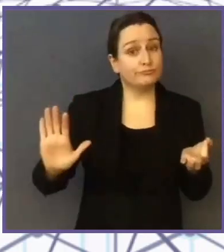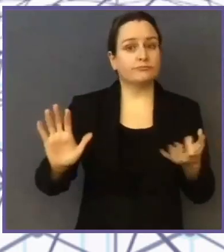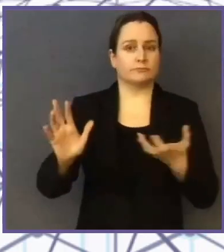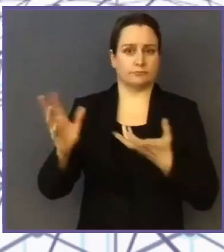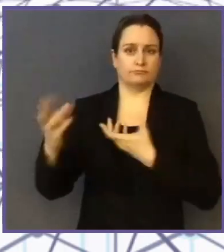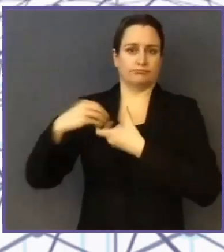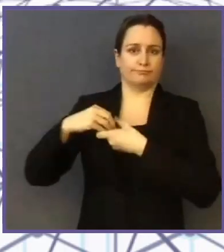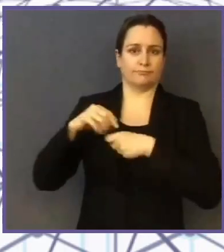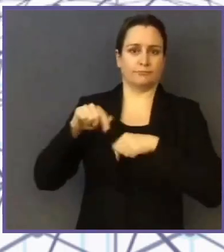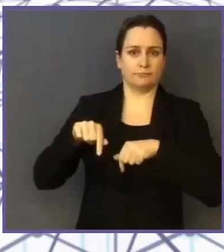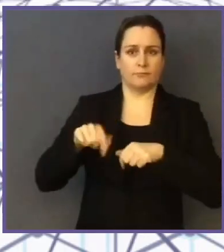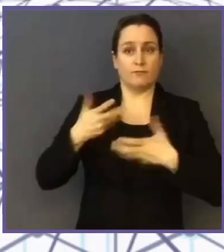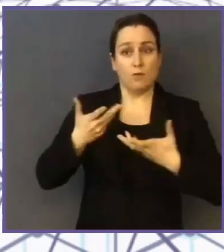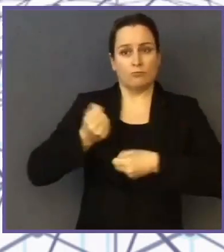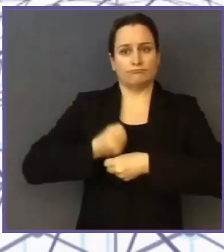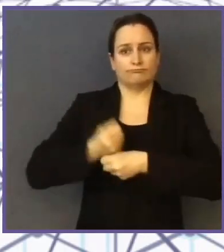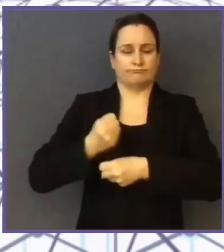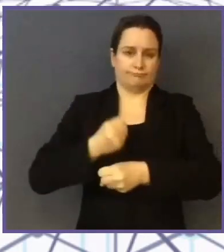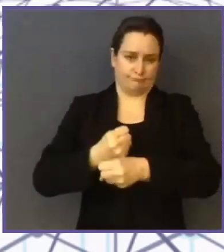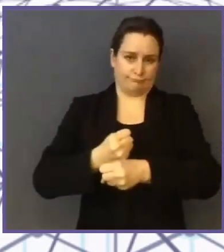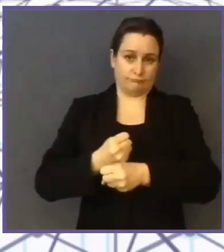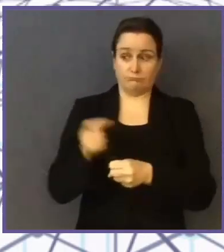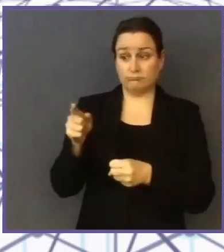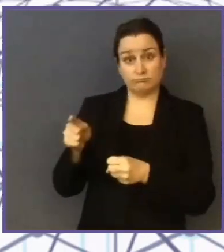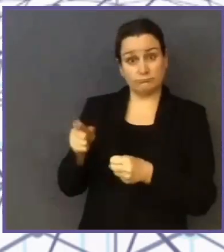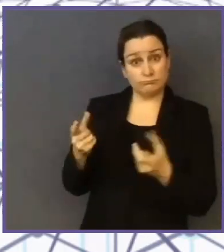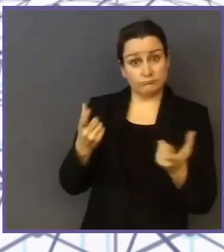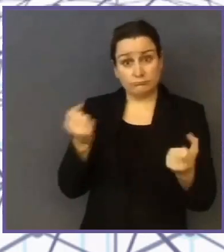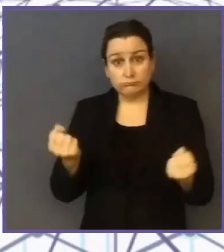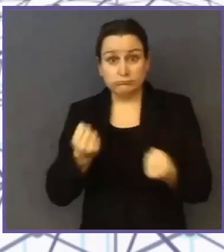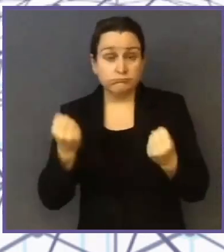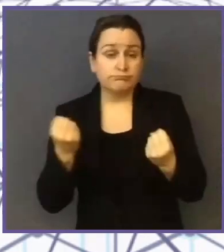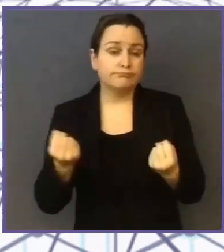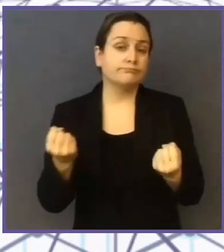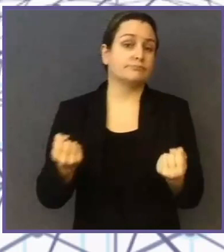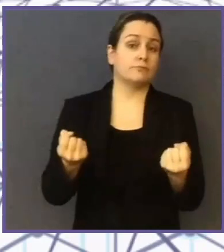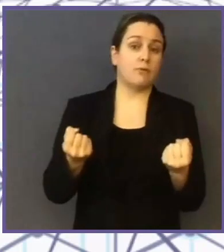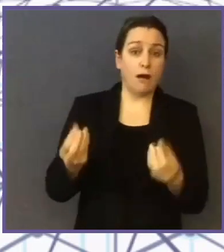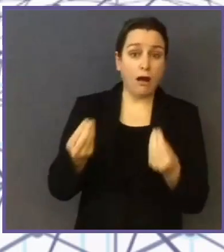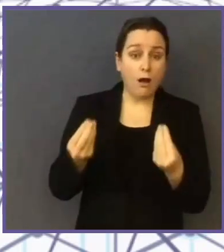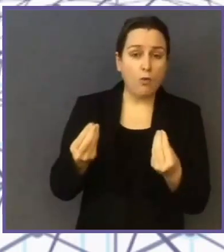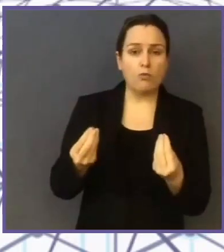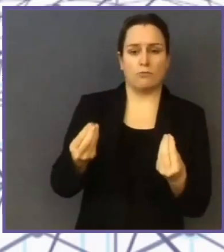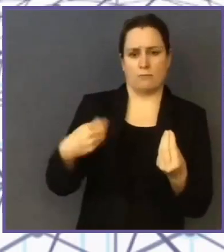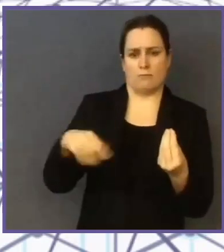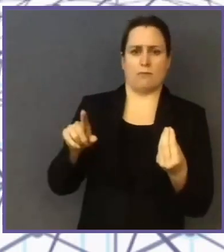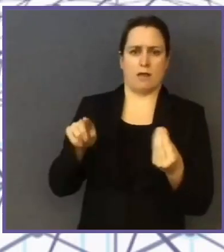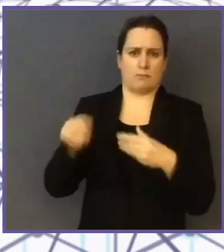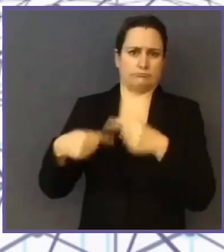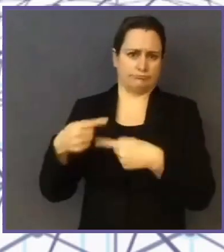What they do and how they do it and the individual's readiness to accept their situation or disability